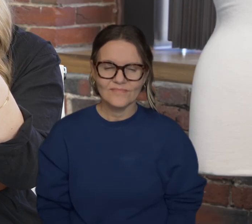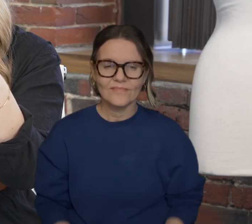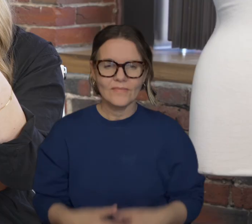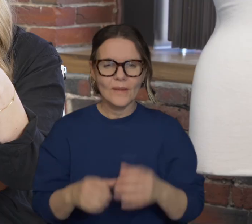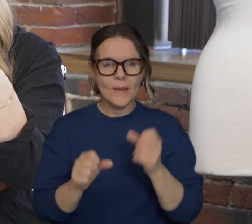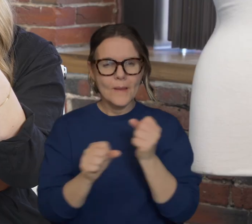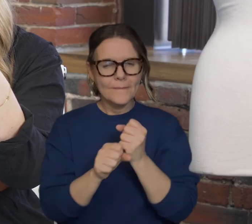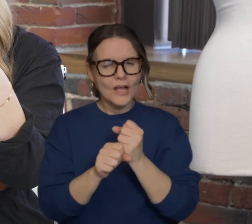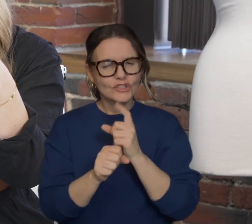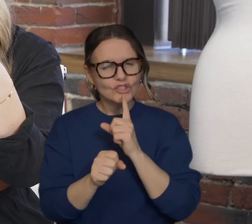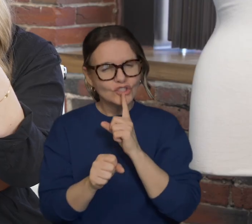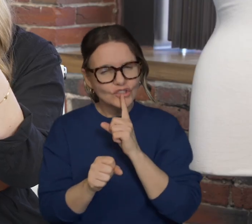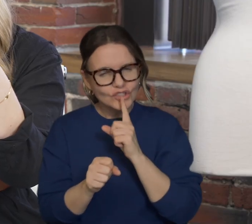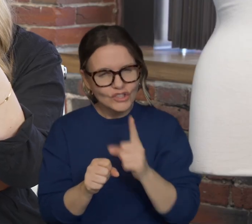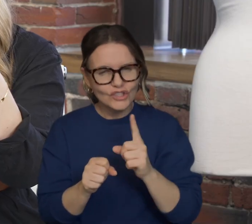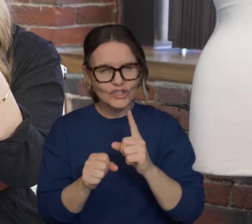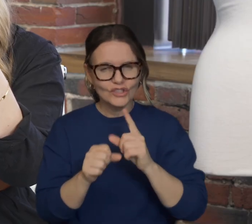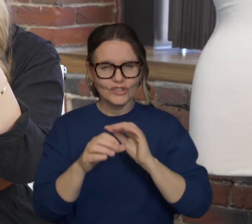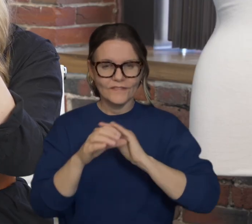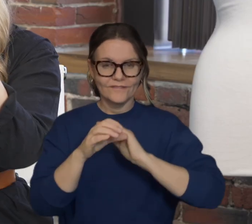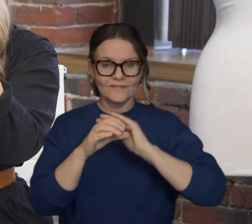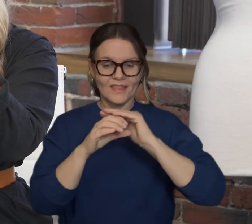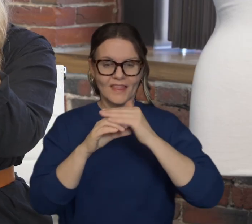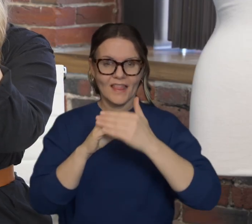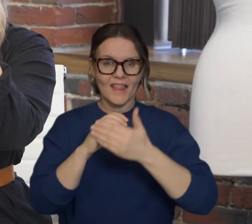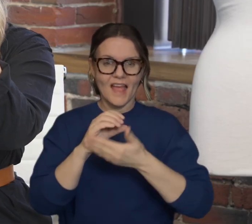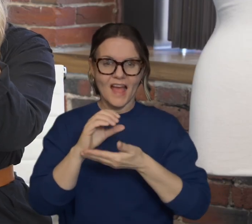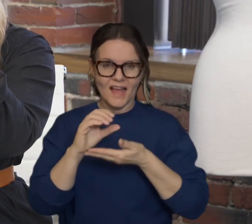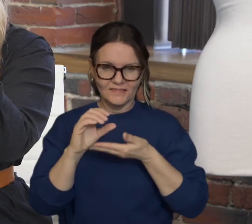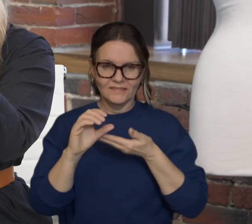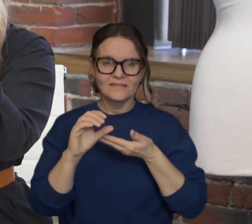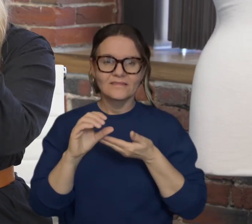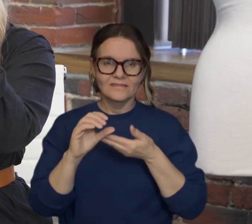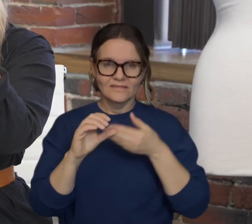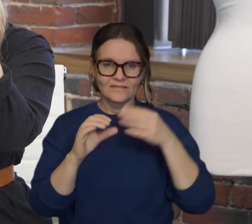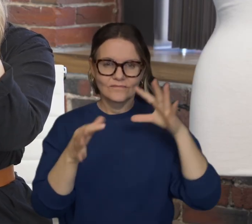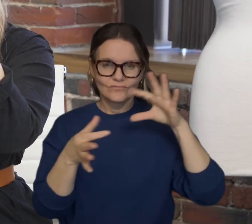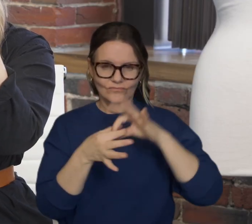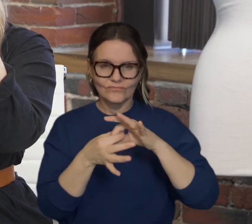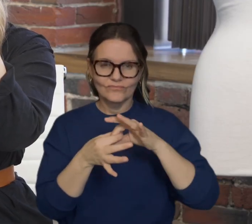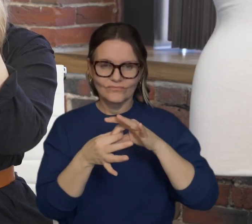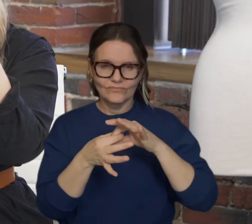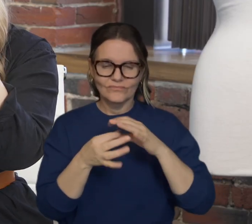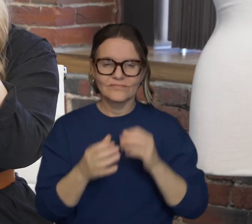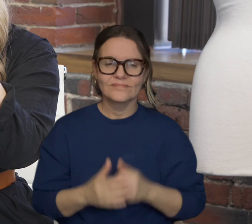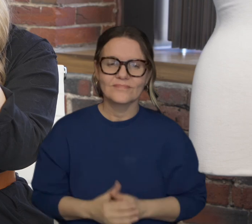and you want to make sure that the flat side is attached on to the cover itself